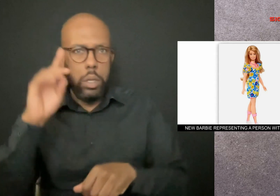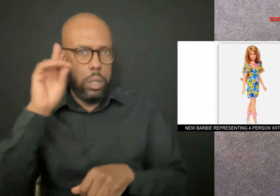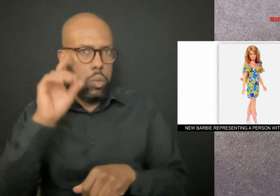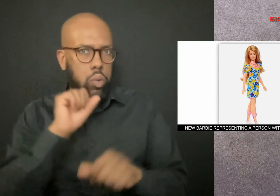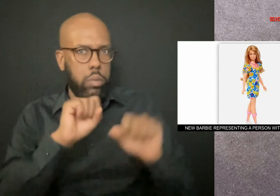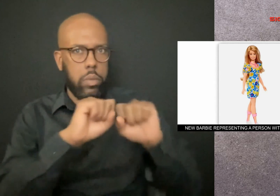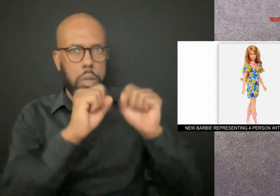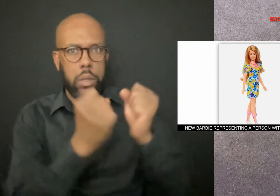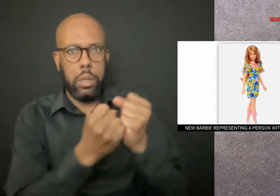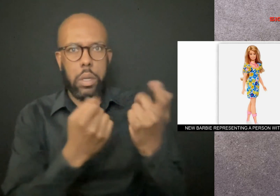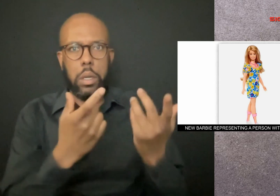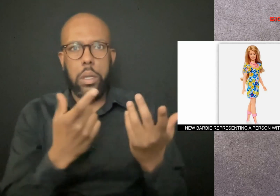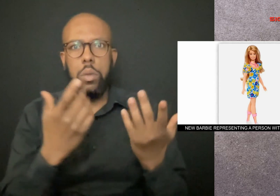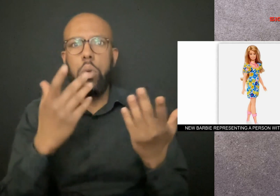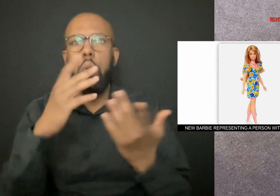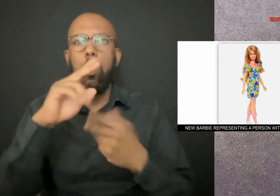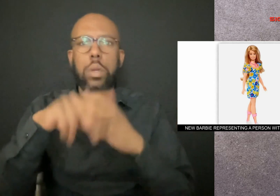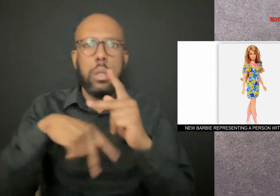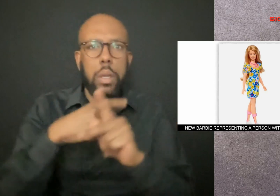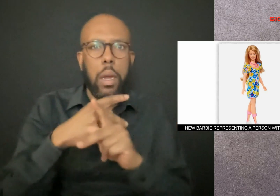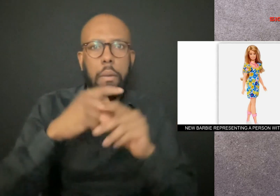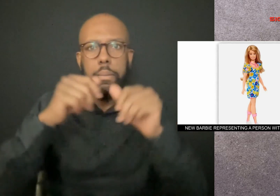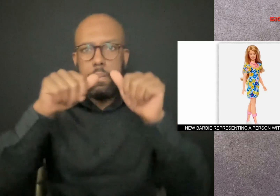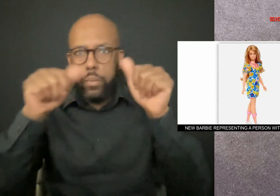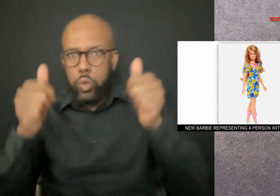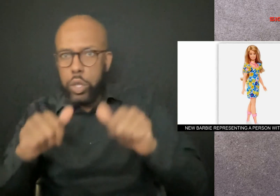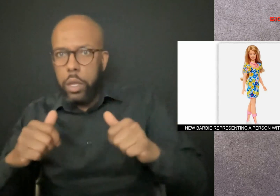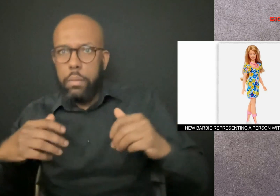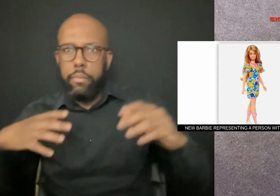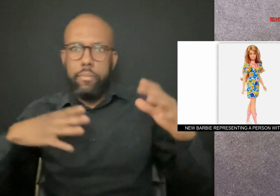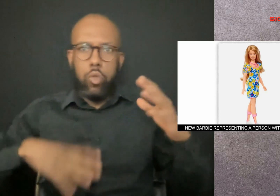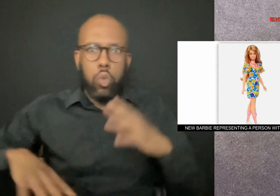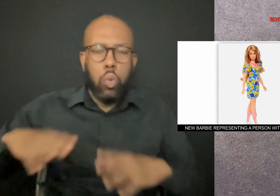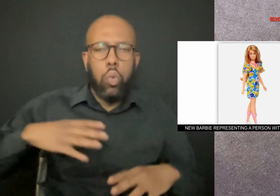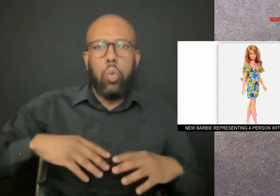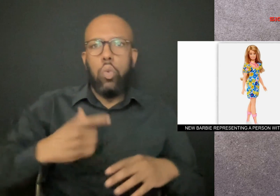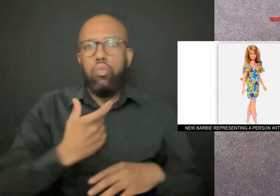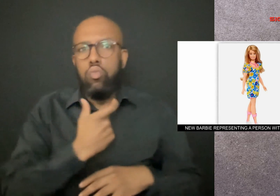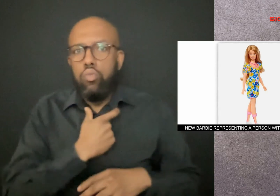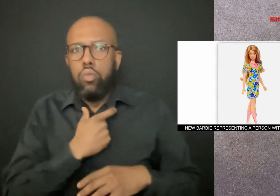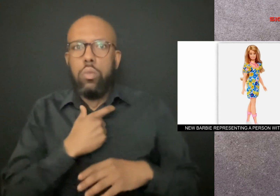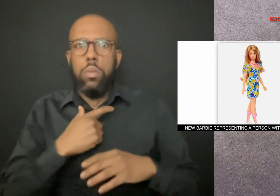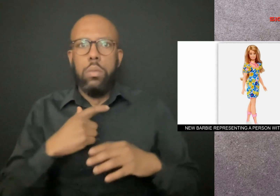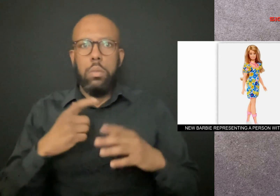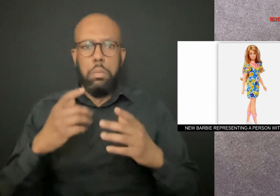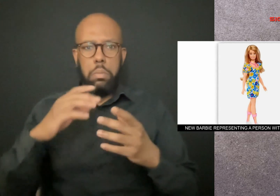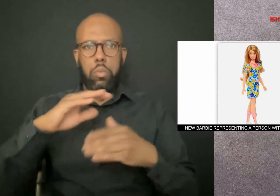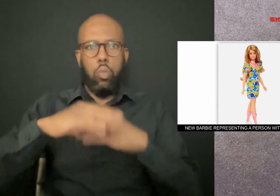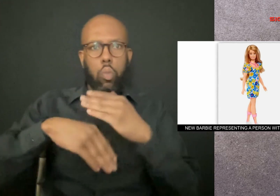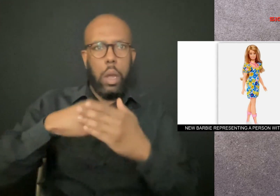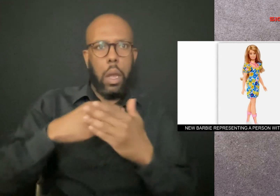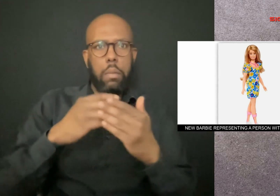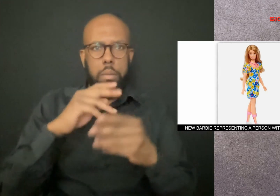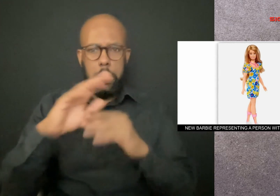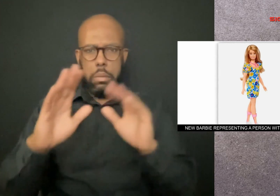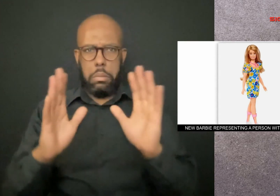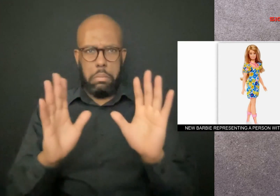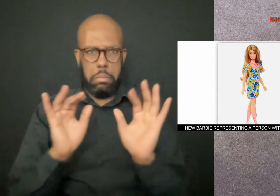with the National Down syndrome Society on the doll shape clothing accessories and packaging